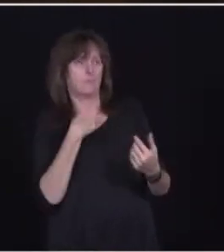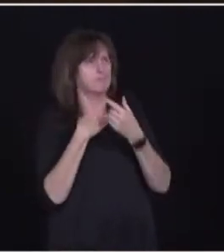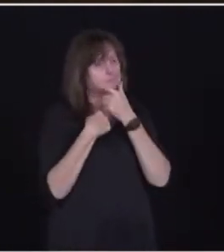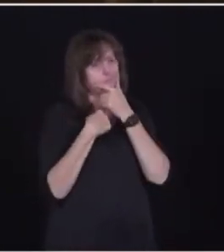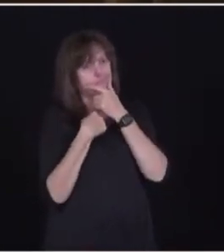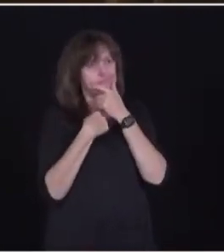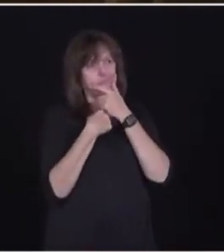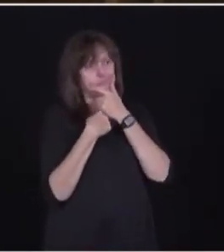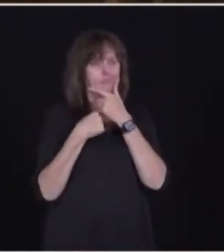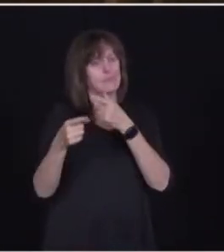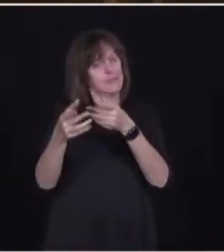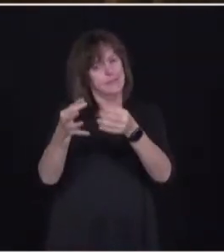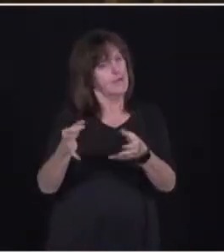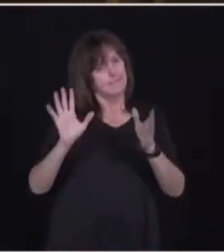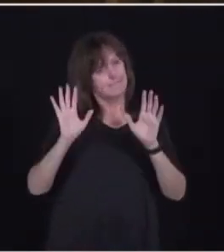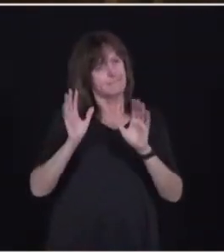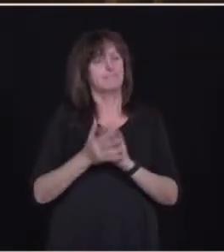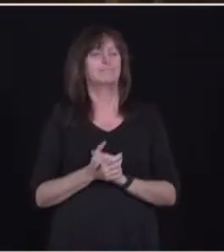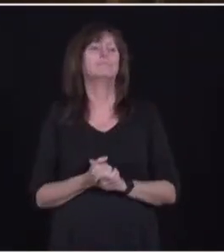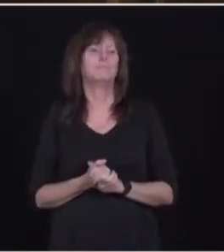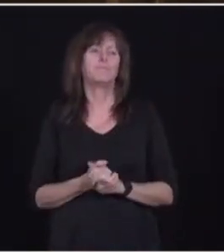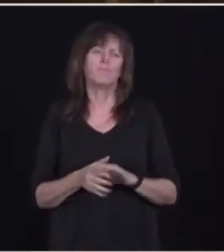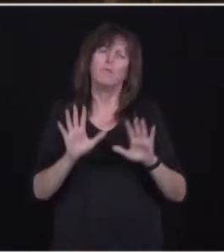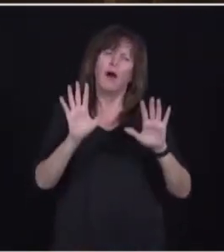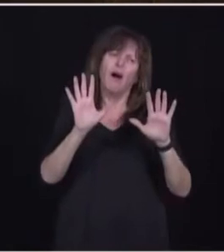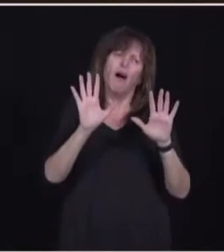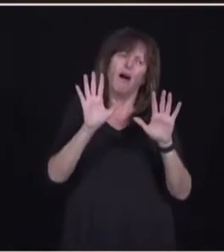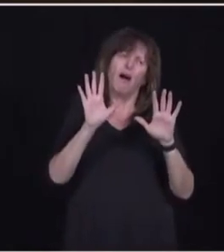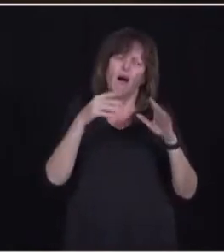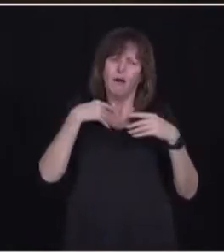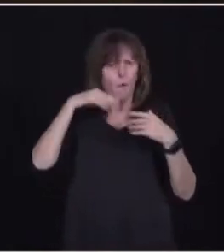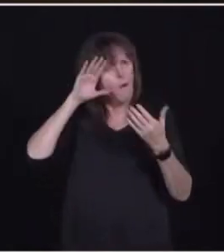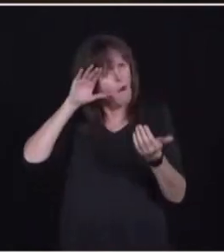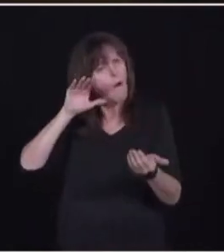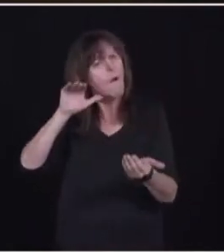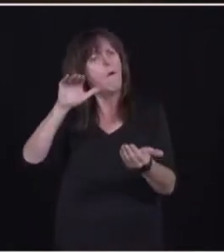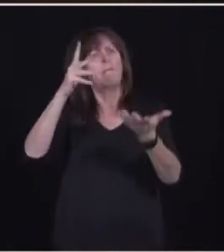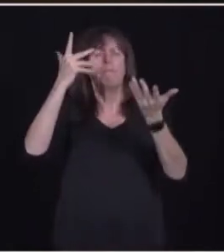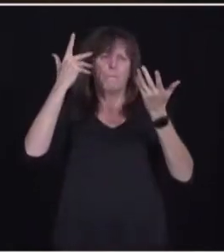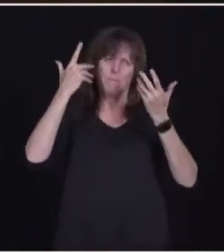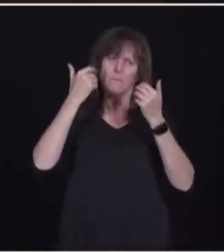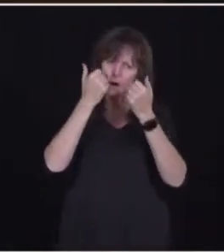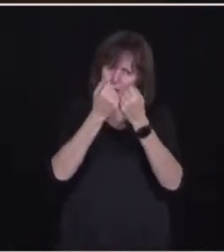but that is going to be up to the person themselves to make that decision., on the basis